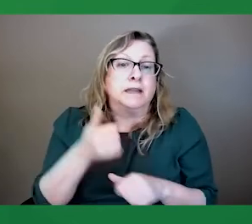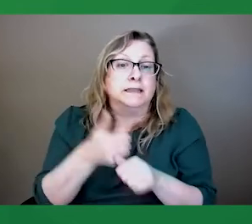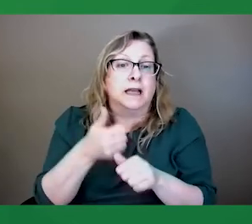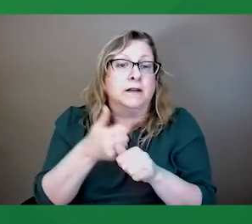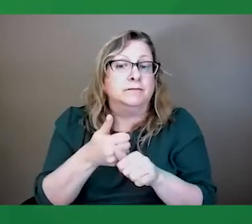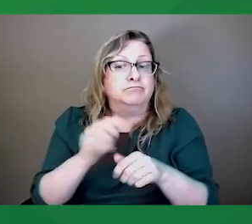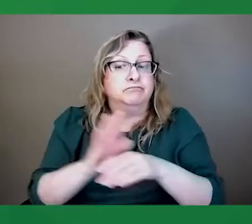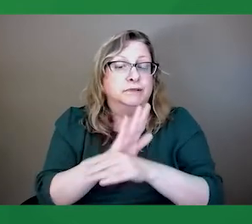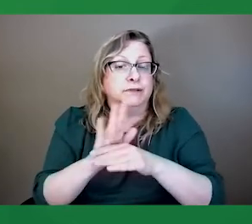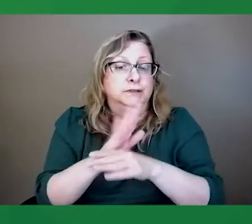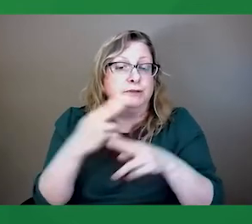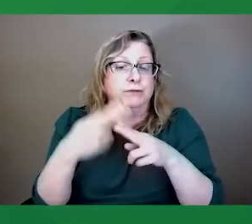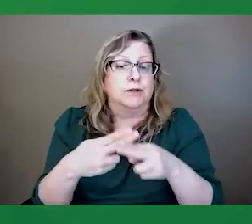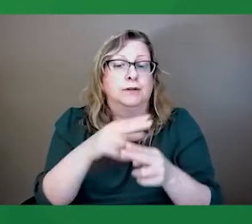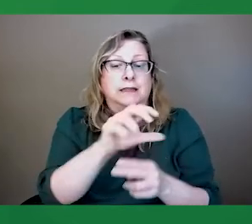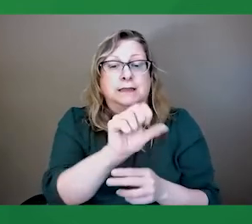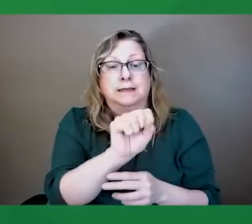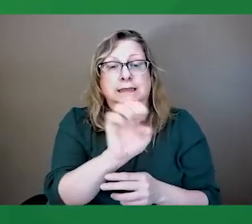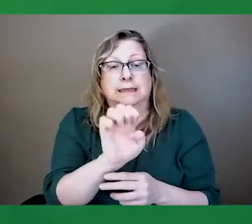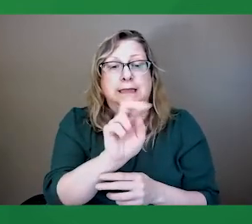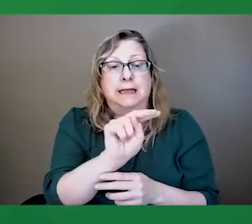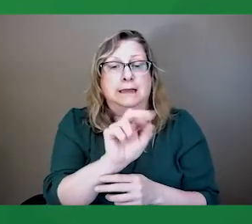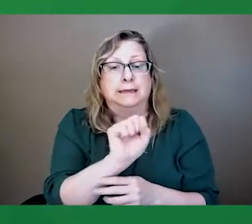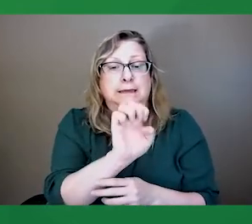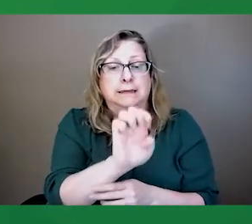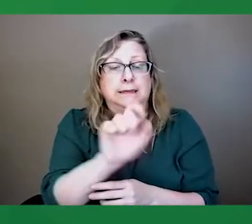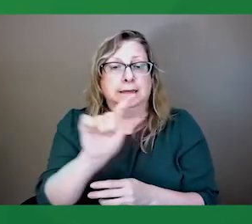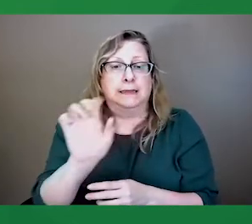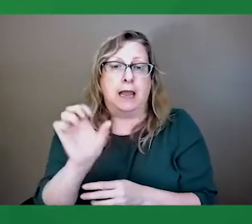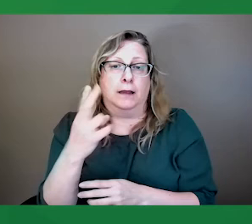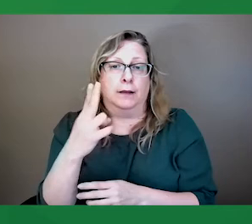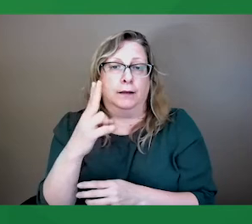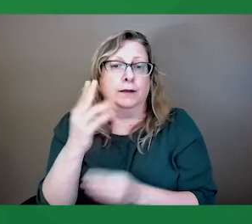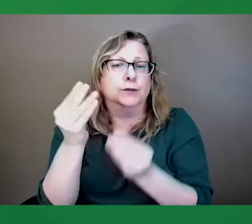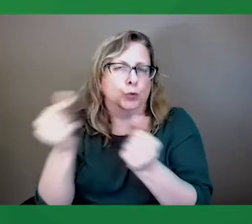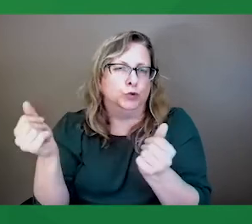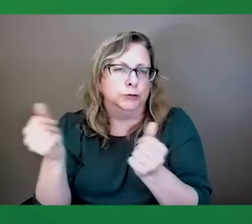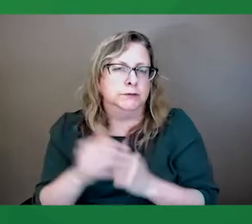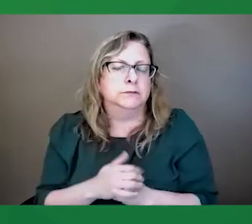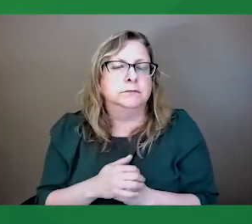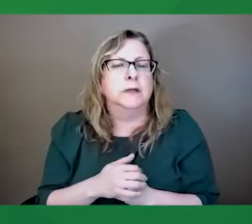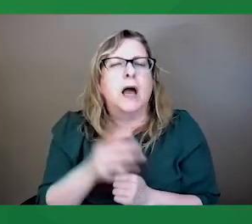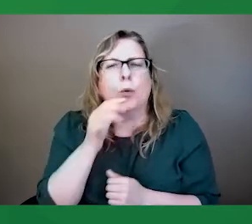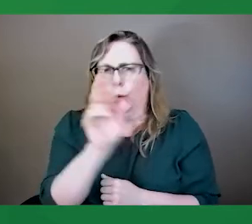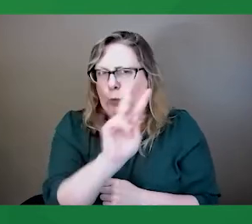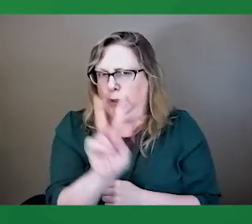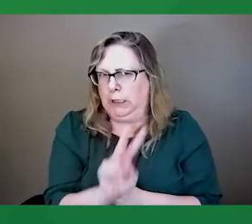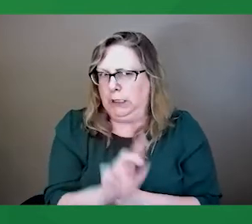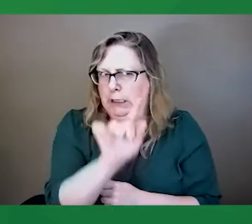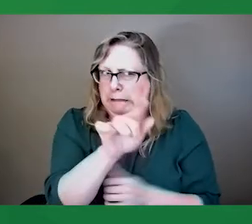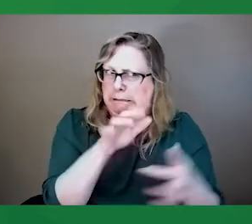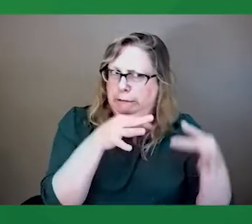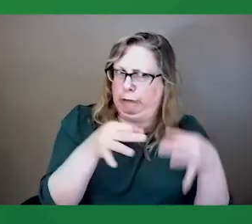called Sense Tech Solutions and I'm going to do him justice and read out how he describes it.